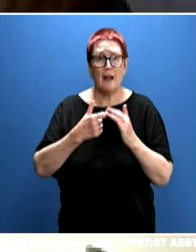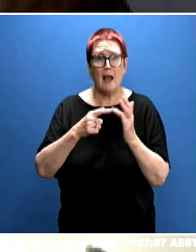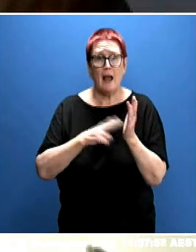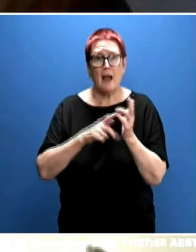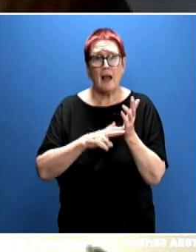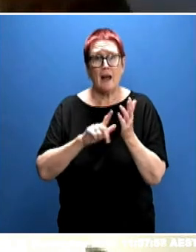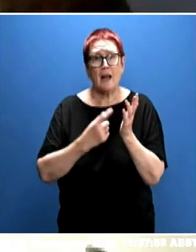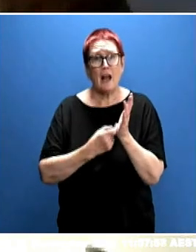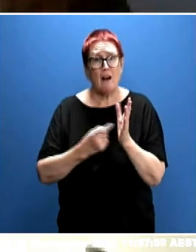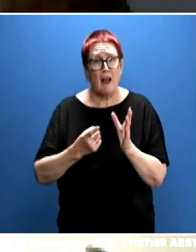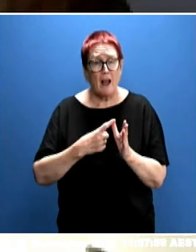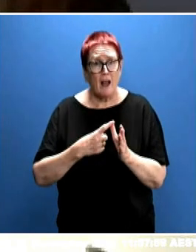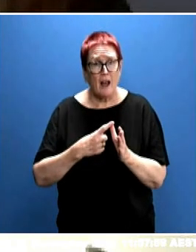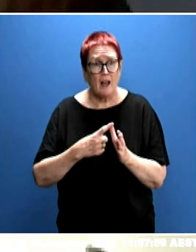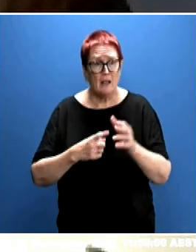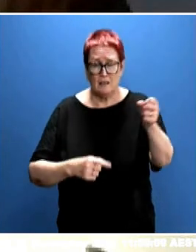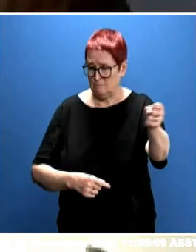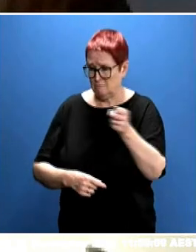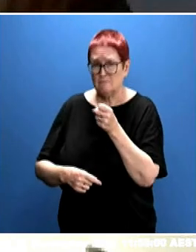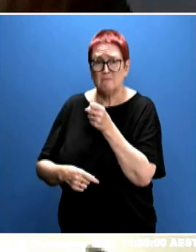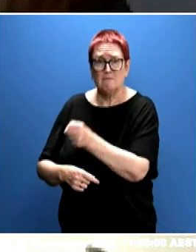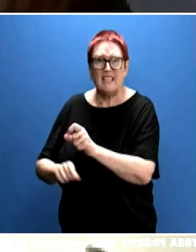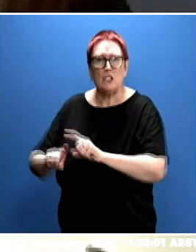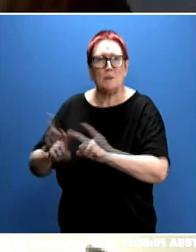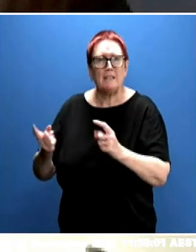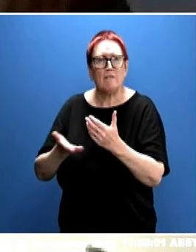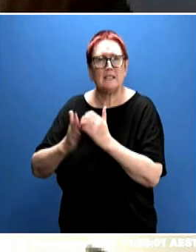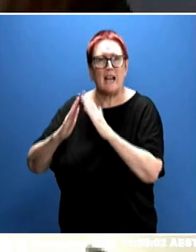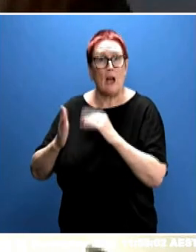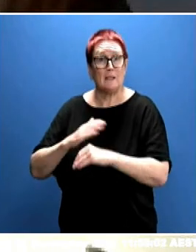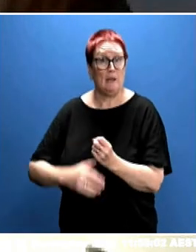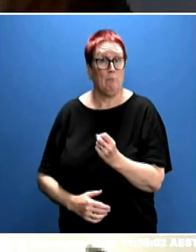where she was removed and she was placed into a safe place house here in Perth.